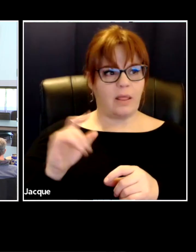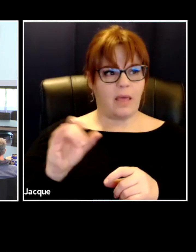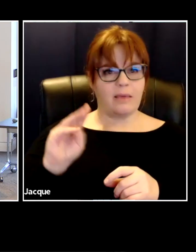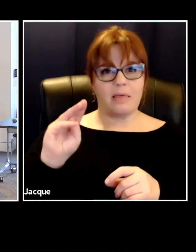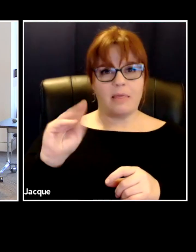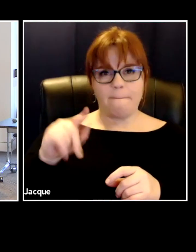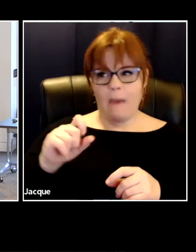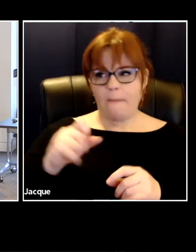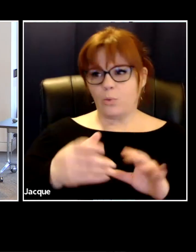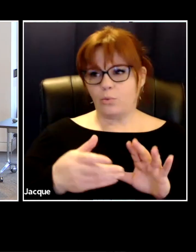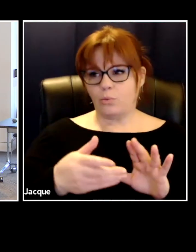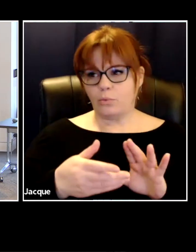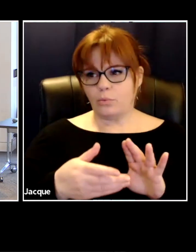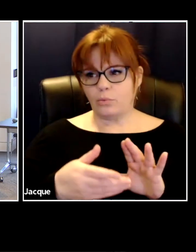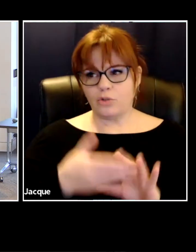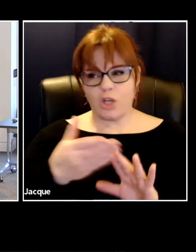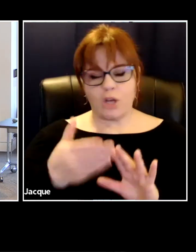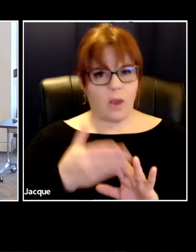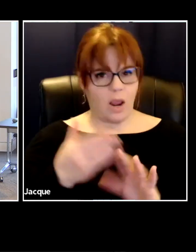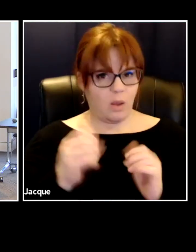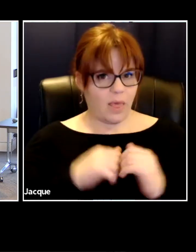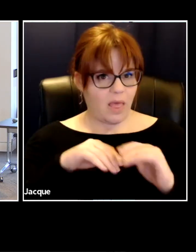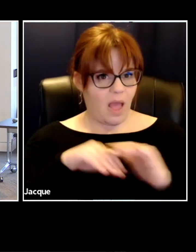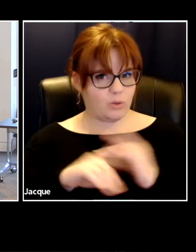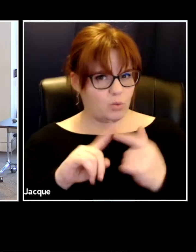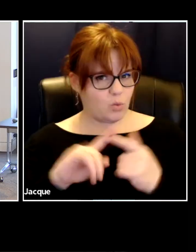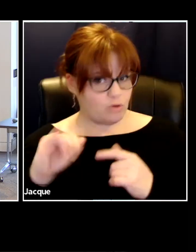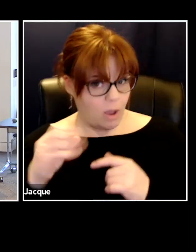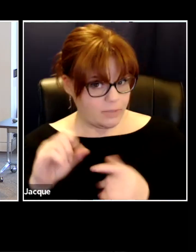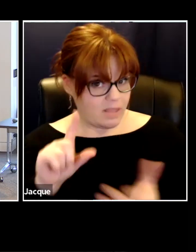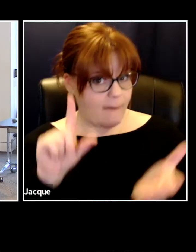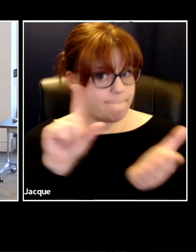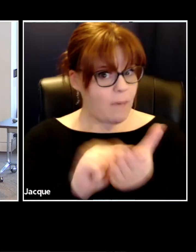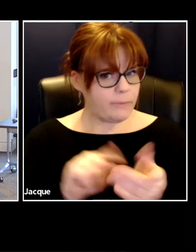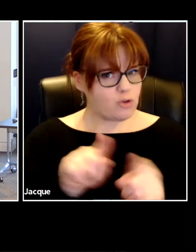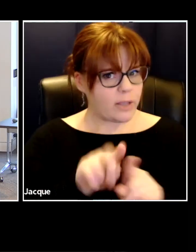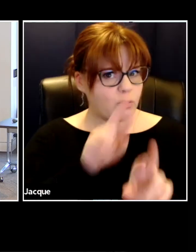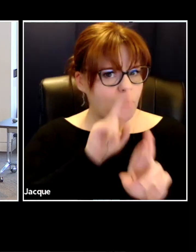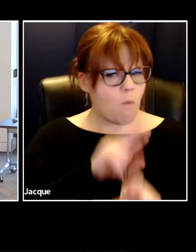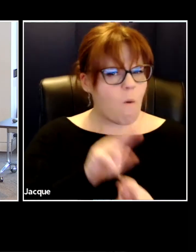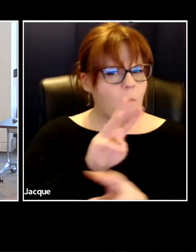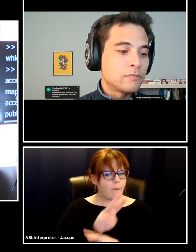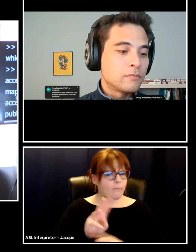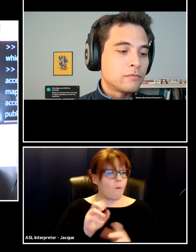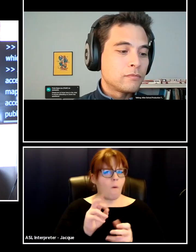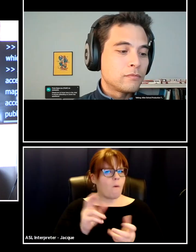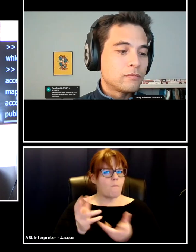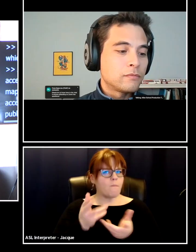generated with access to jobs like is that publish as a report or a website like right now? Not yet.